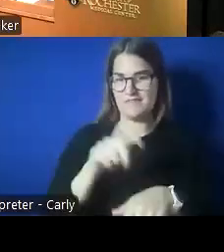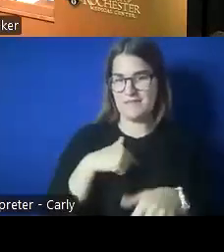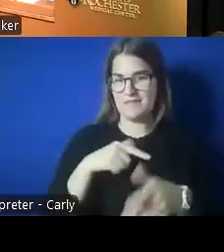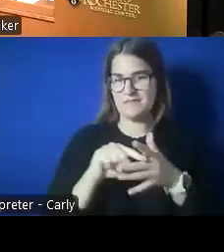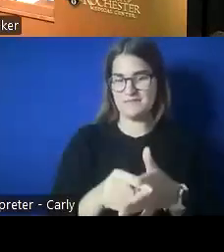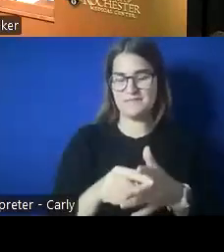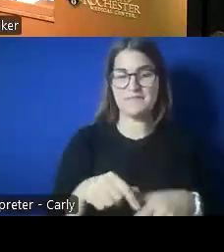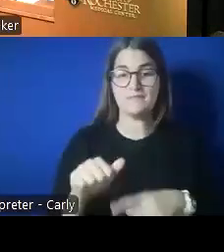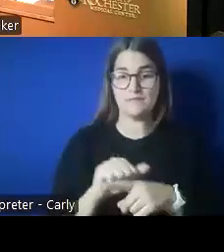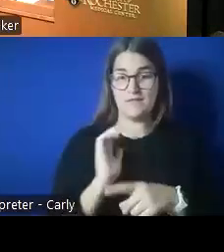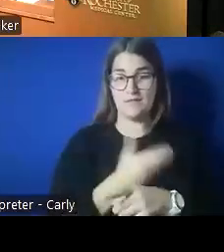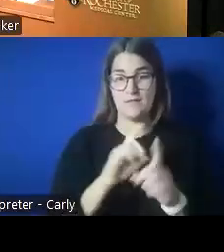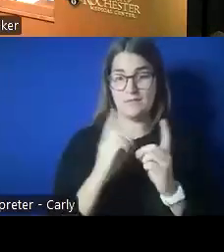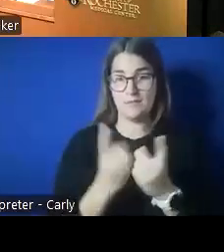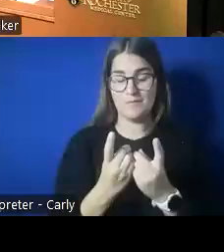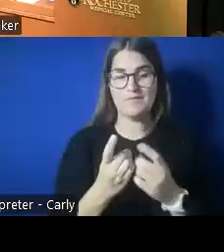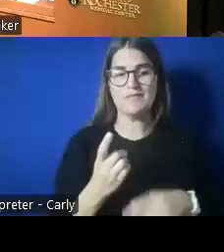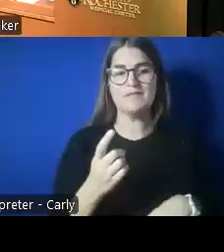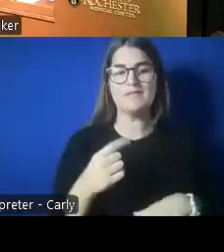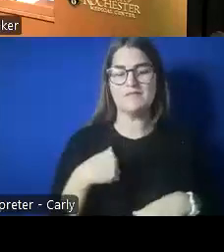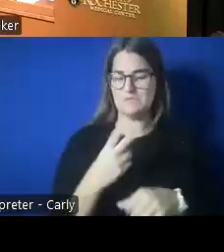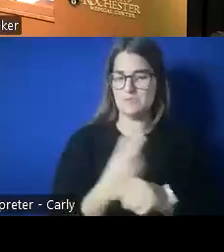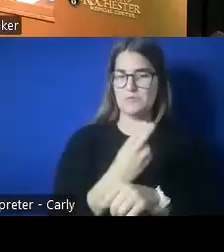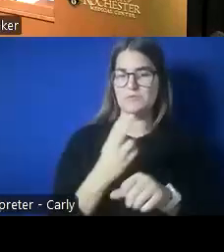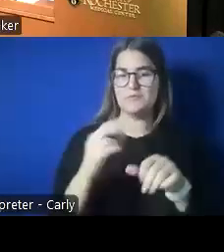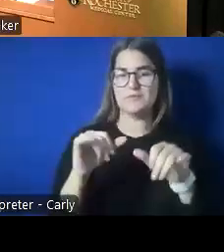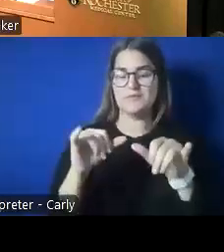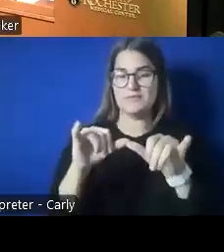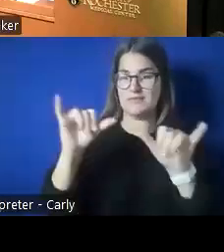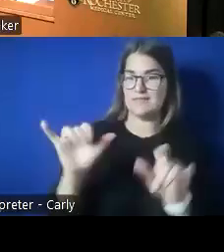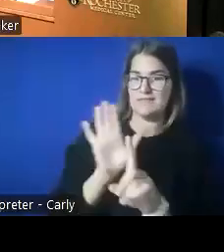our department and takes a systematic sorry a systemic approach to partnering with her